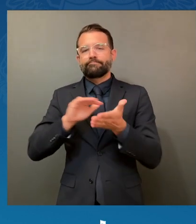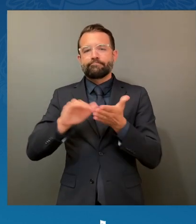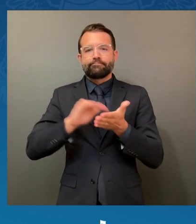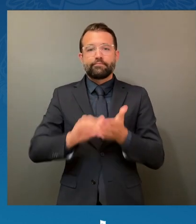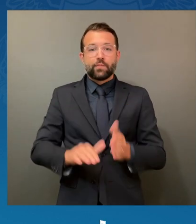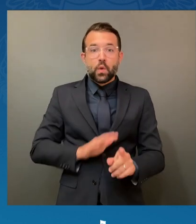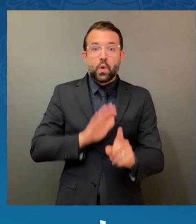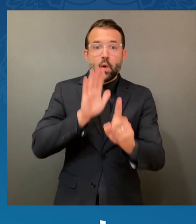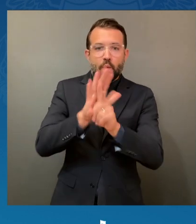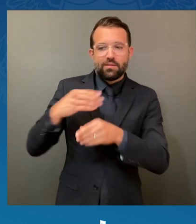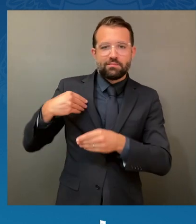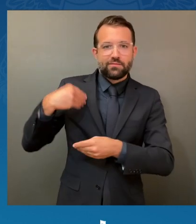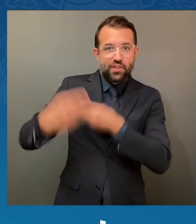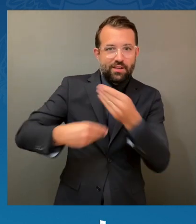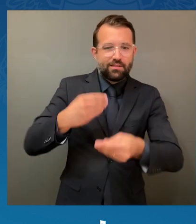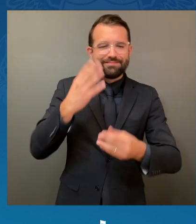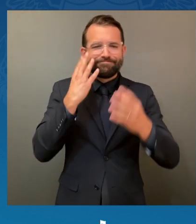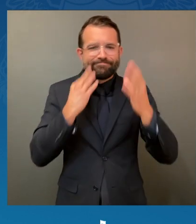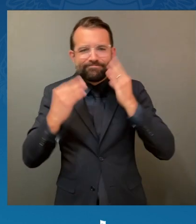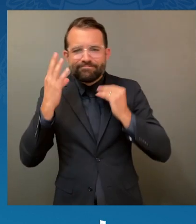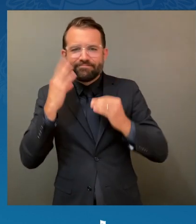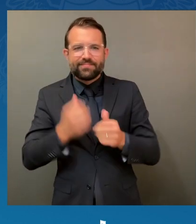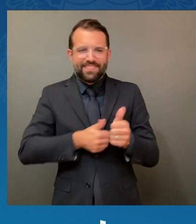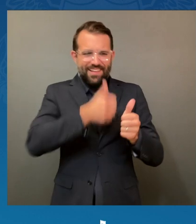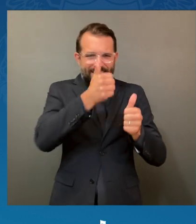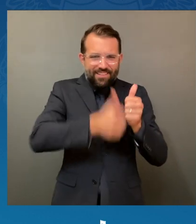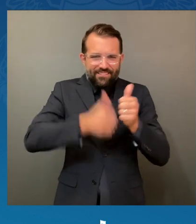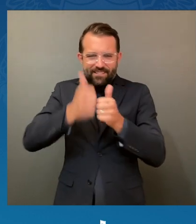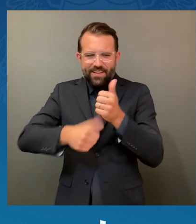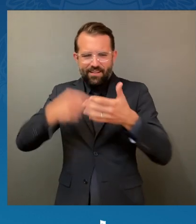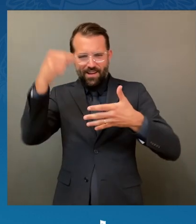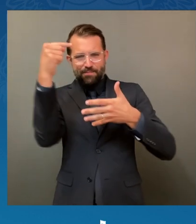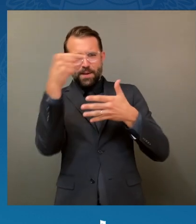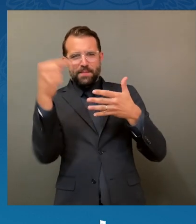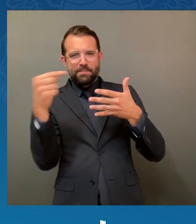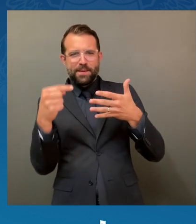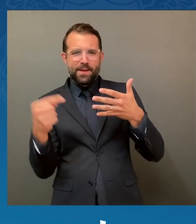every one of the 10 hottest summers on record.